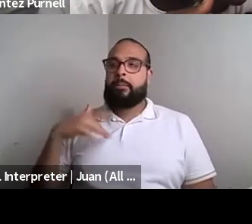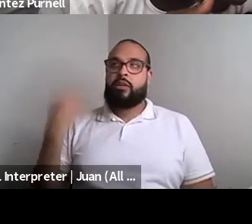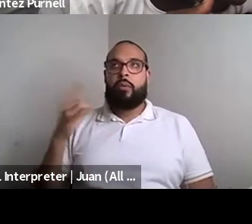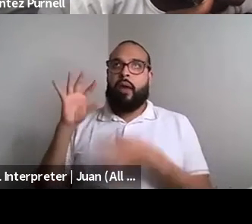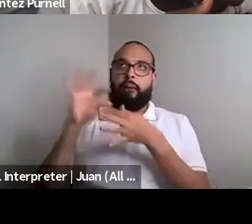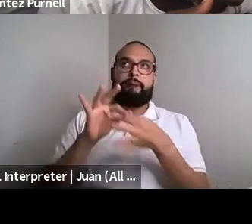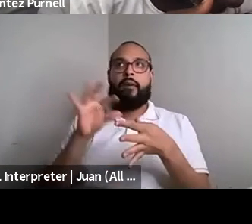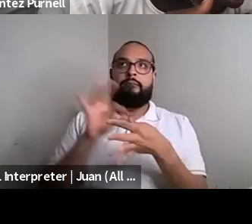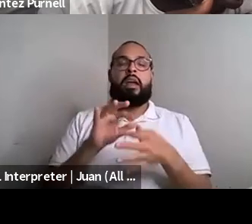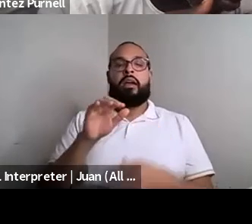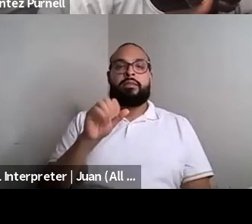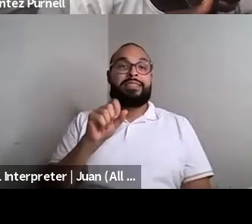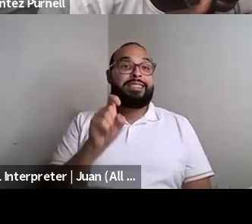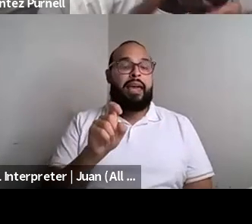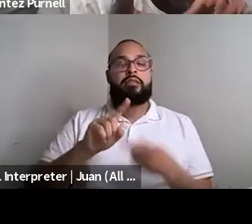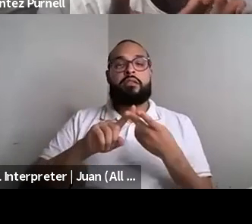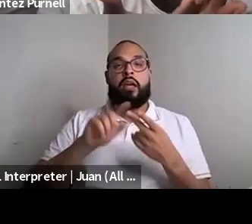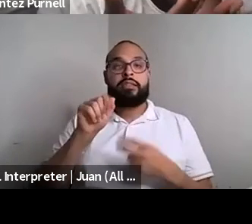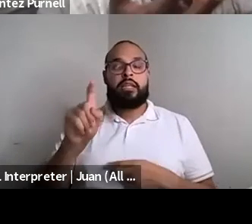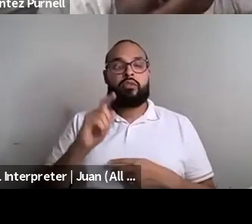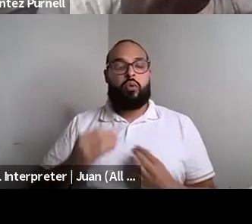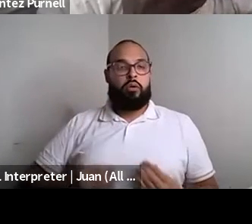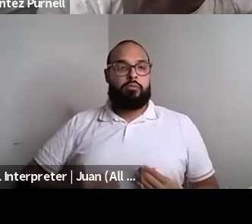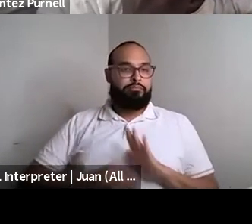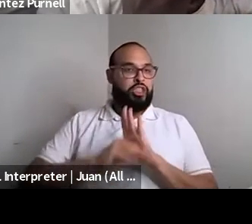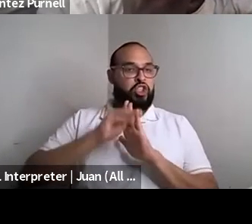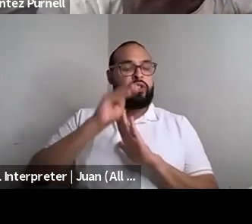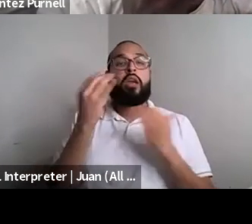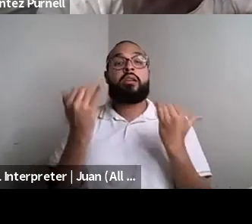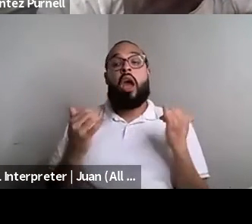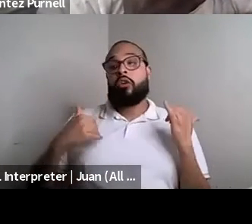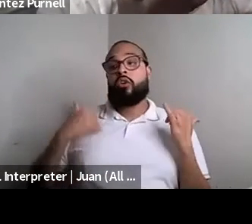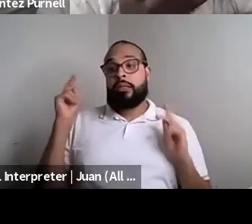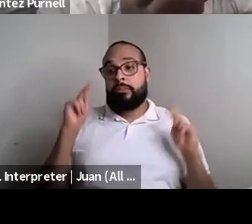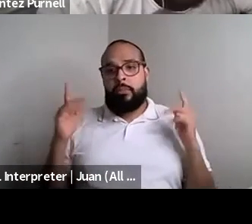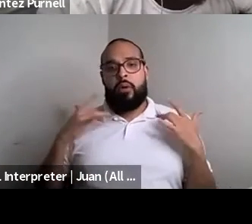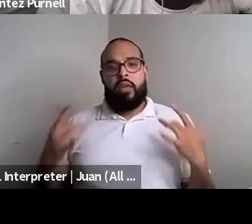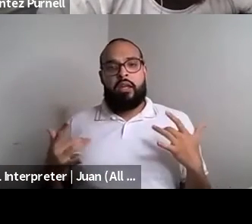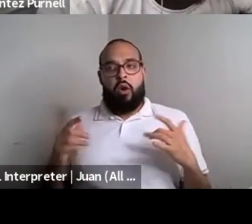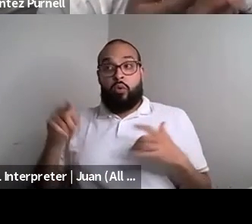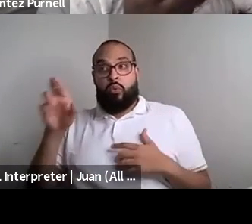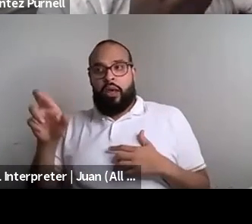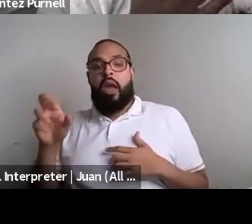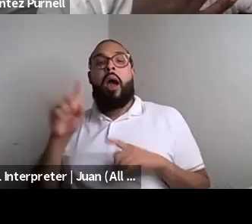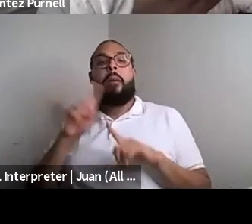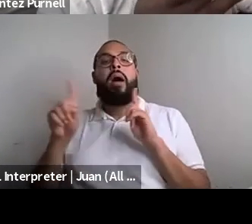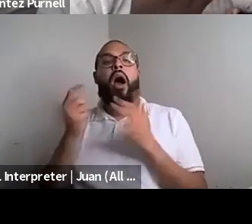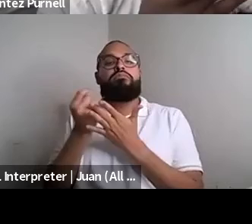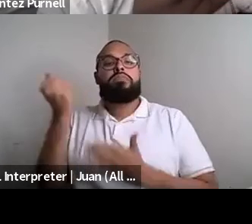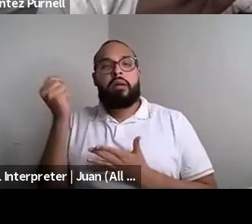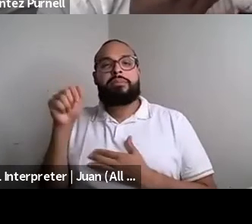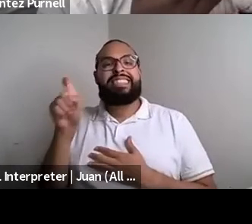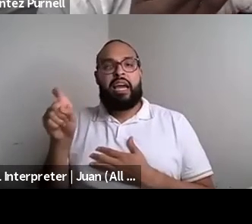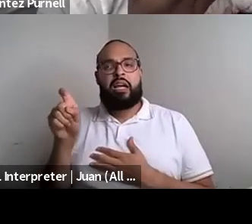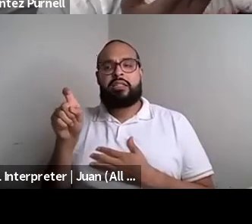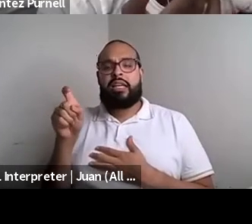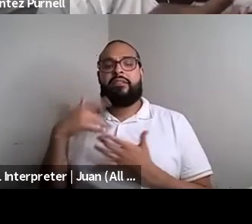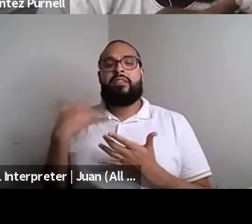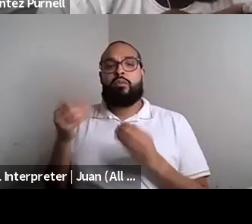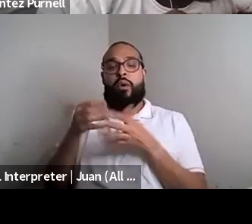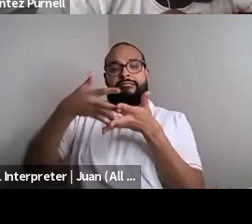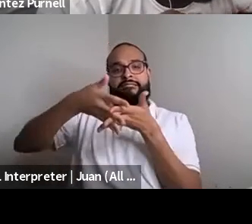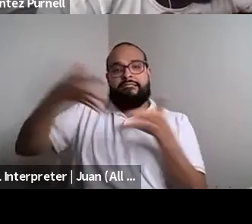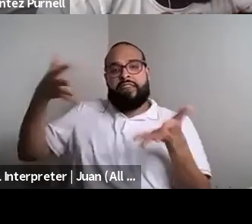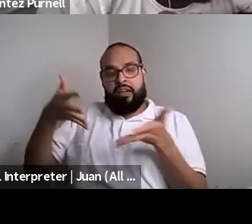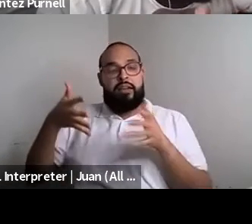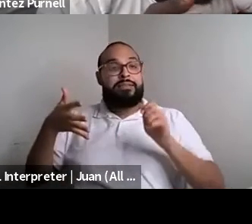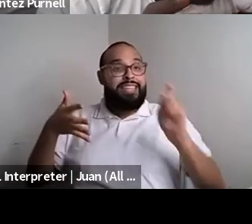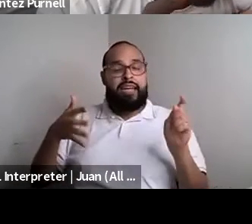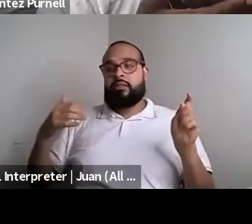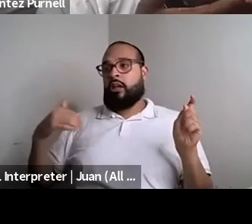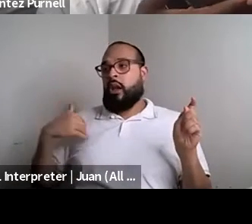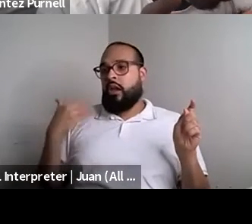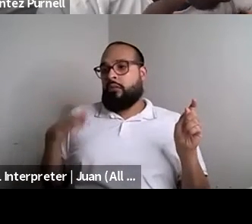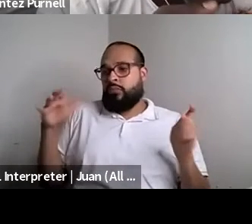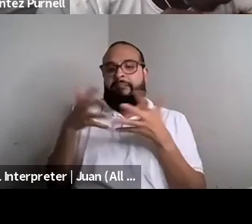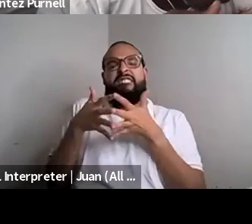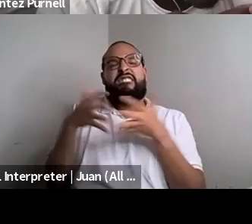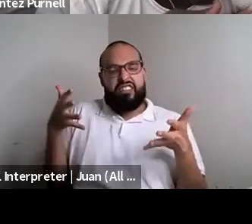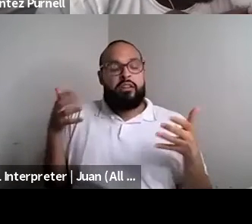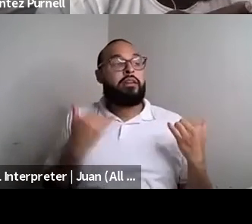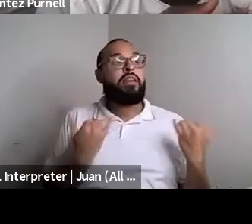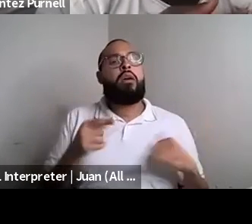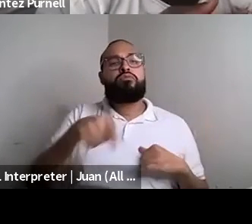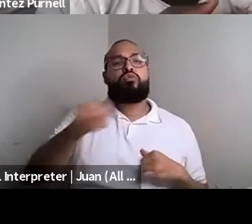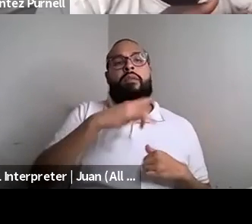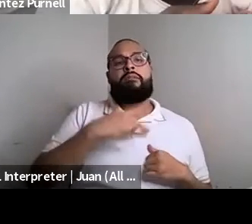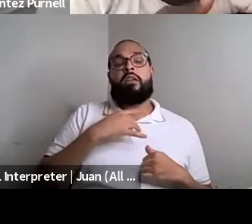Kenyon Farrow (he/him/his): But it seems a younger queers I having an awareness of being queer without being sexual. And someone to separate these two things. So how do you feel as queer writers of sex and sexuality about about that.